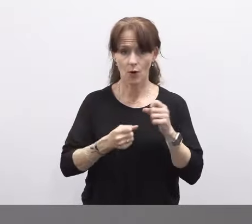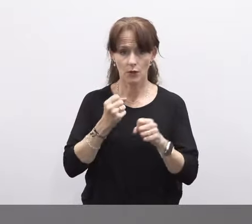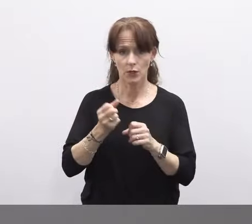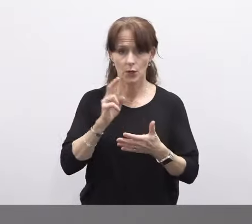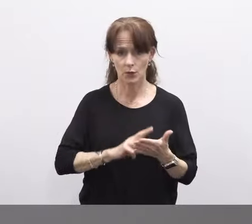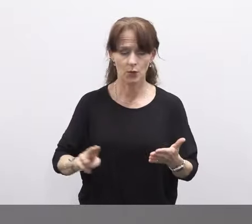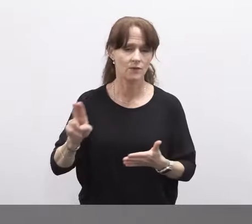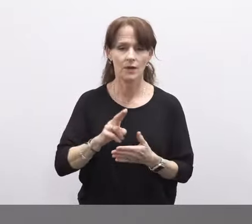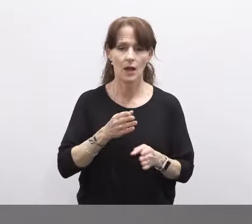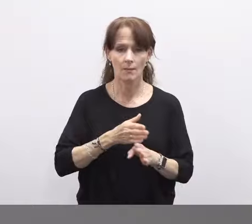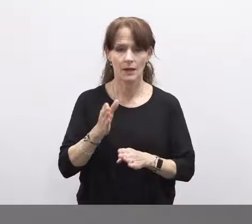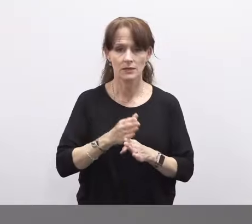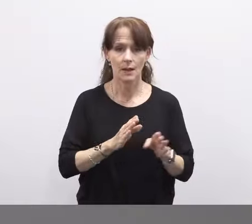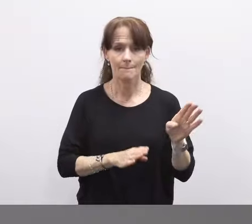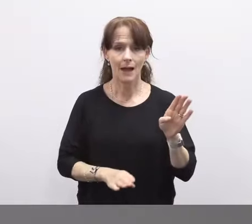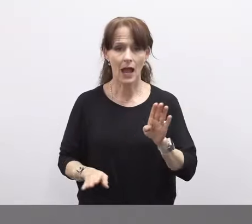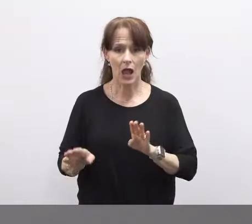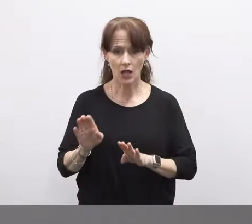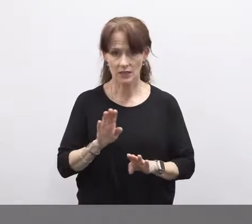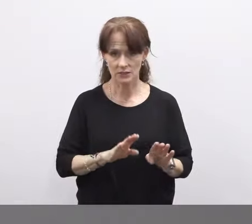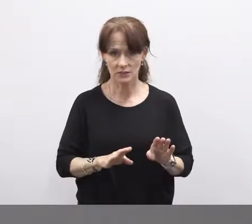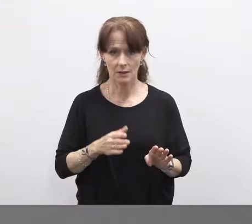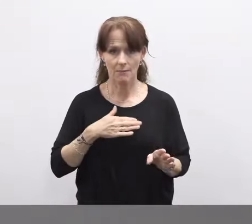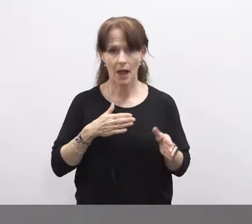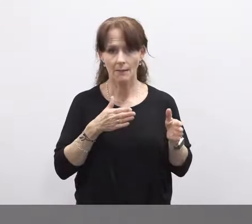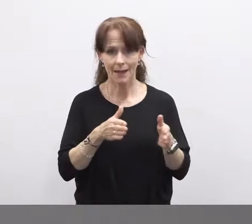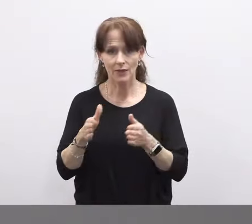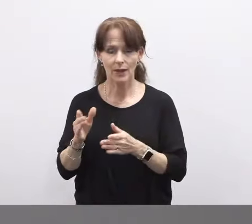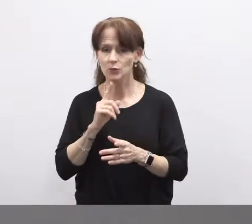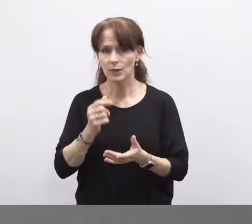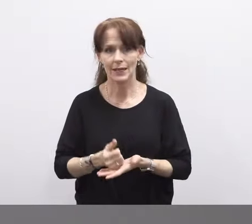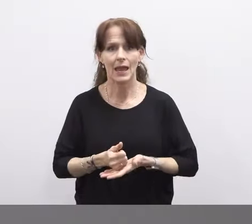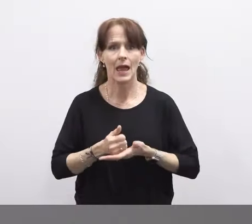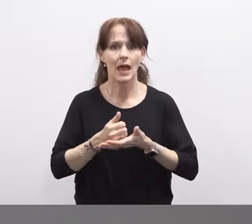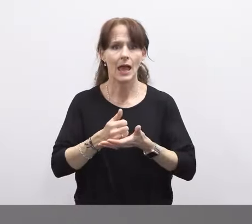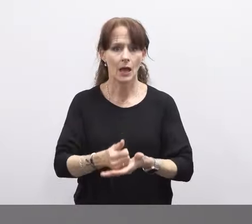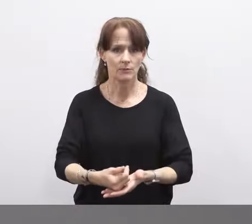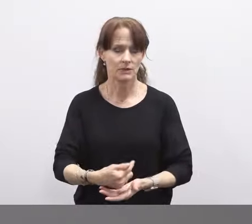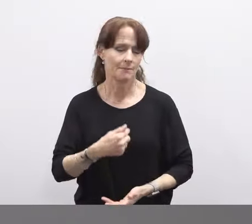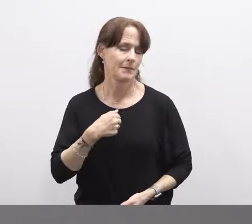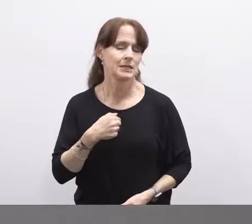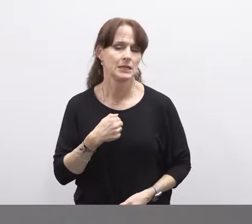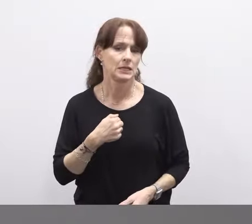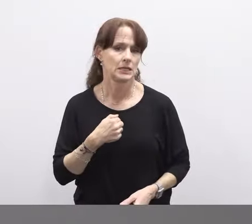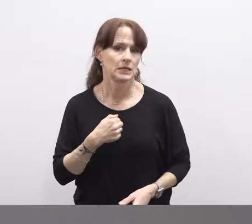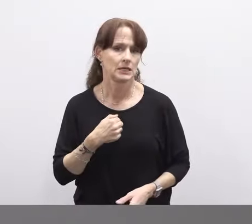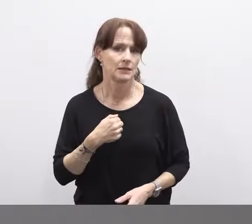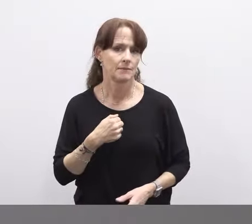and major in biology. So my pathway has really like, helped me really prove to myself